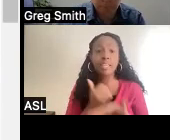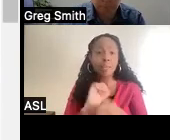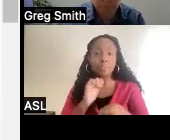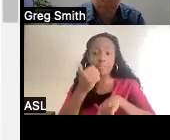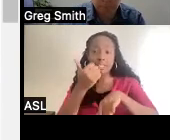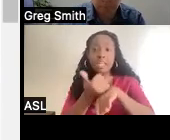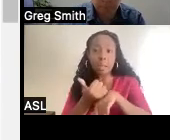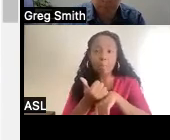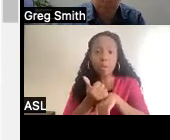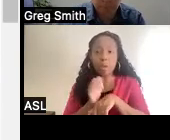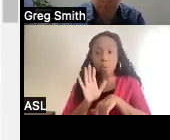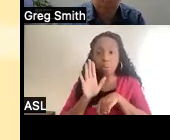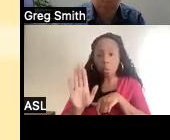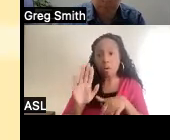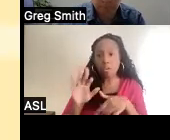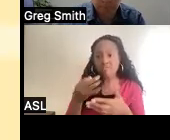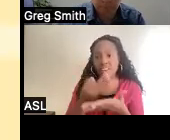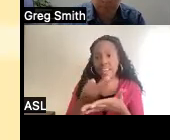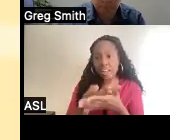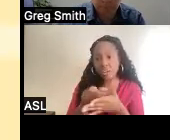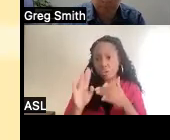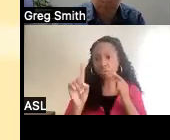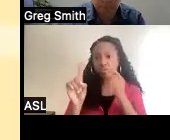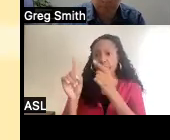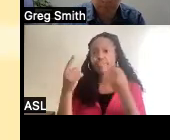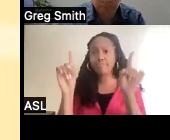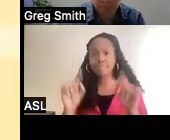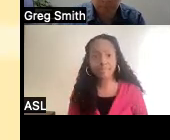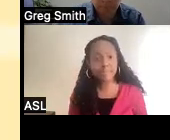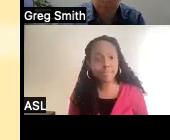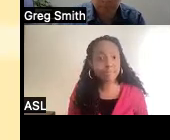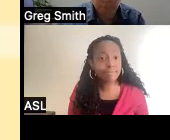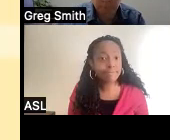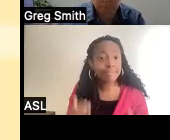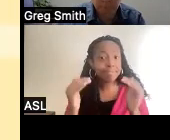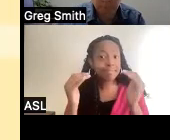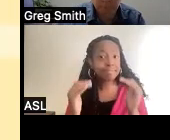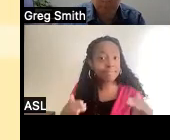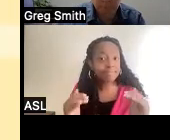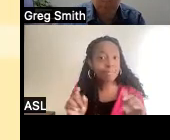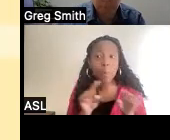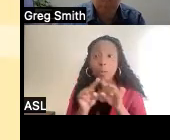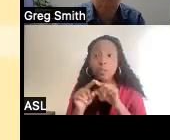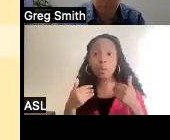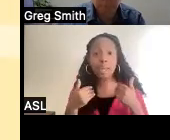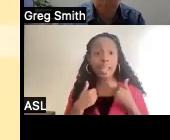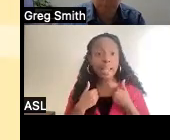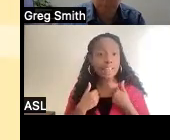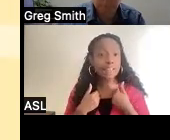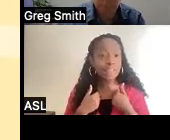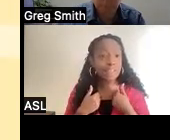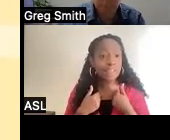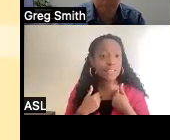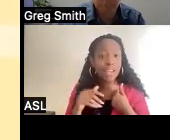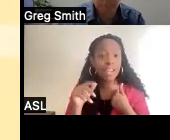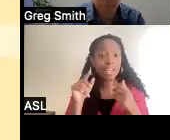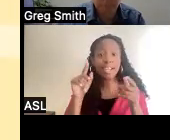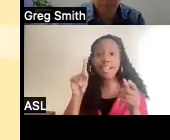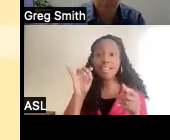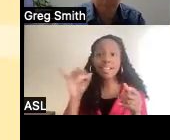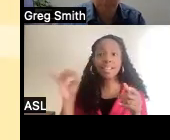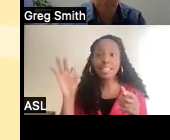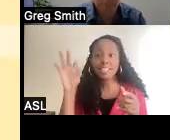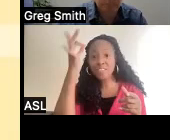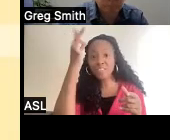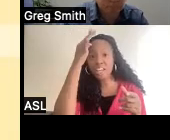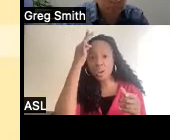path now the next resource is Keys Federal Credit Unions take control of your money this is another